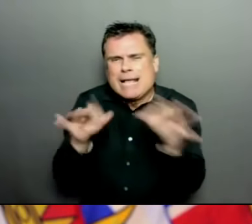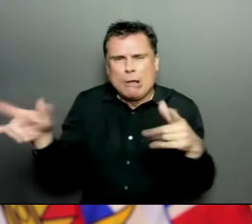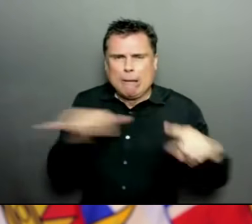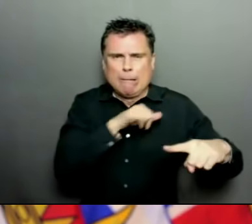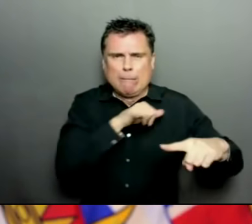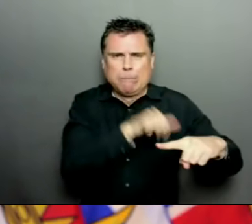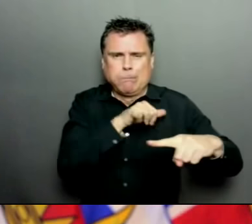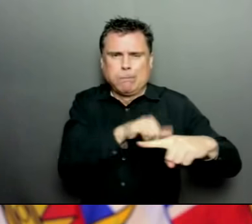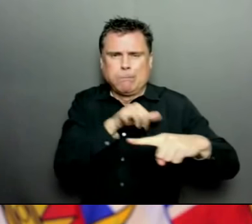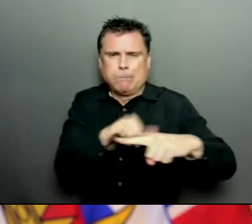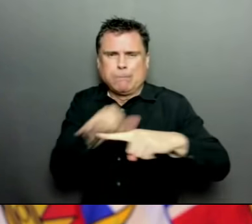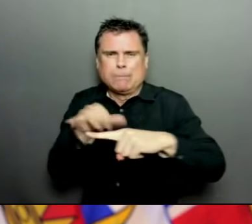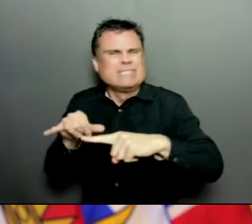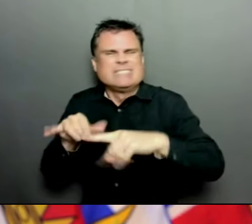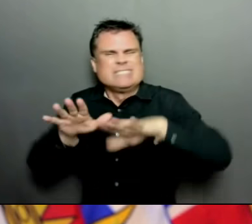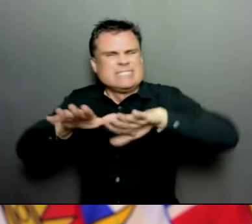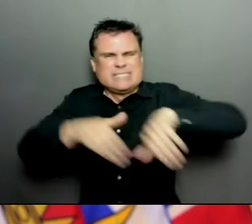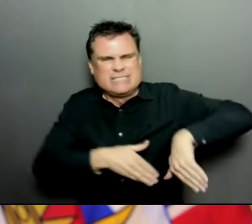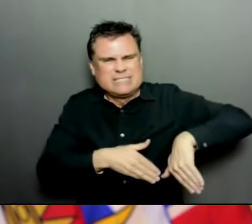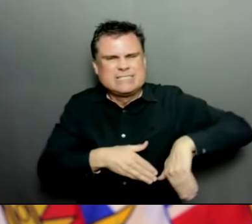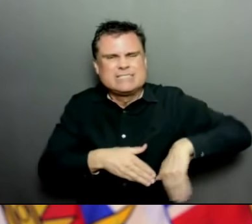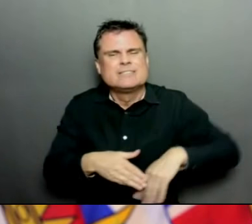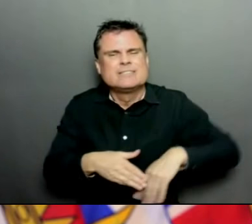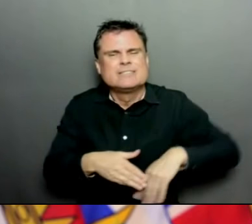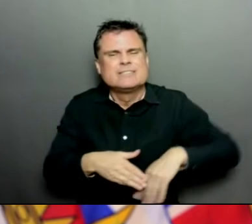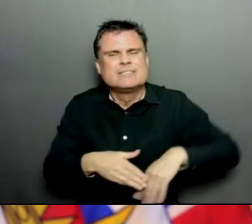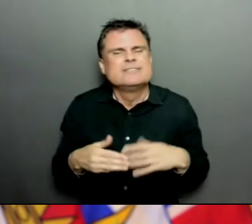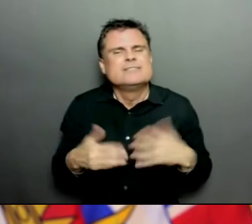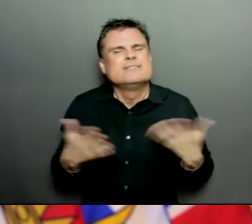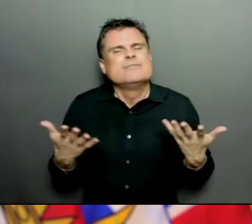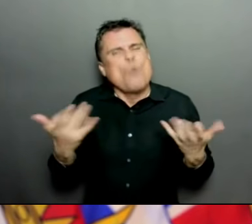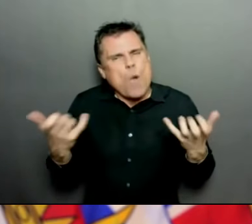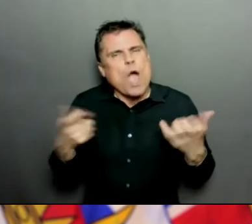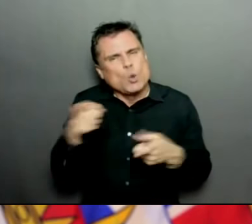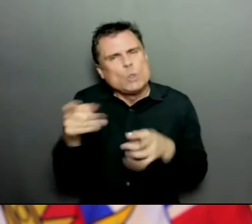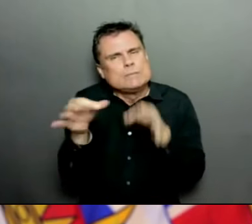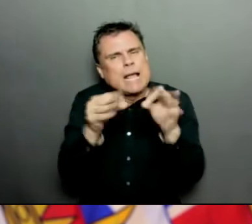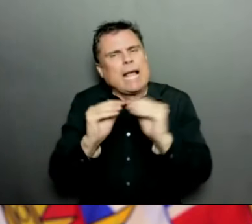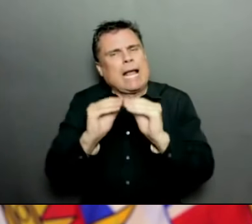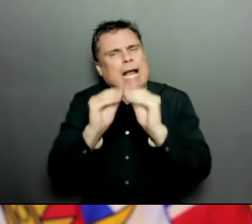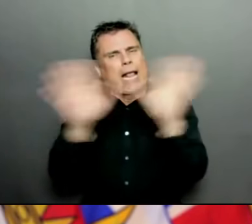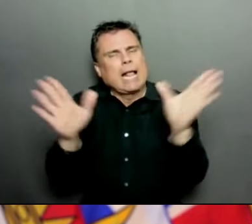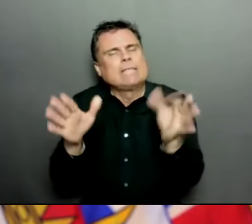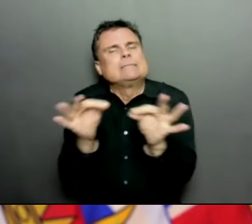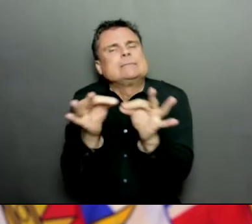view does the emergence of a new variant like this change? Right now it doesn't change anything for us.